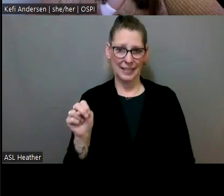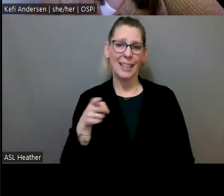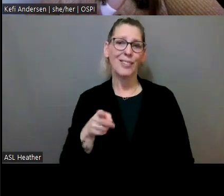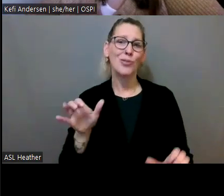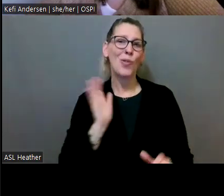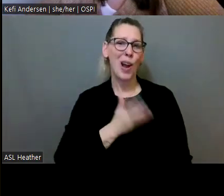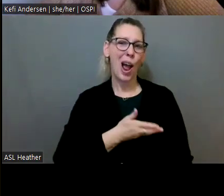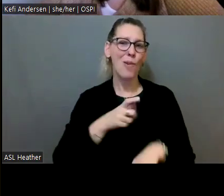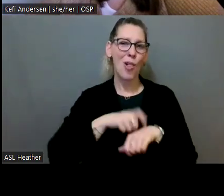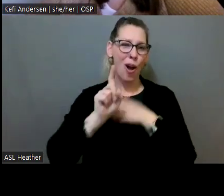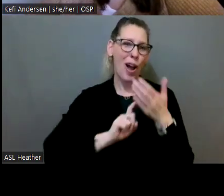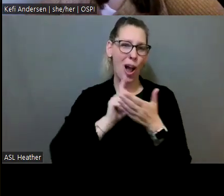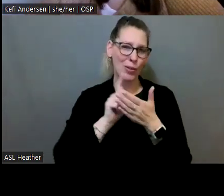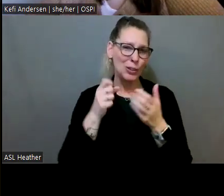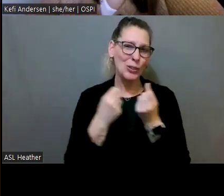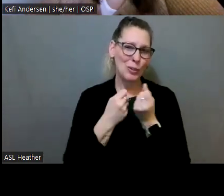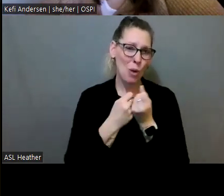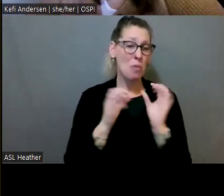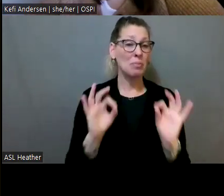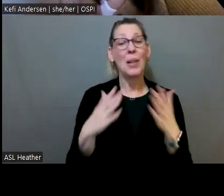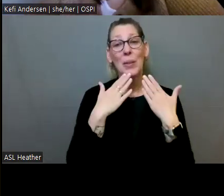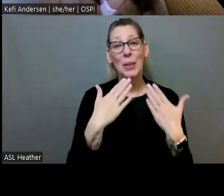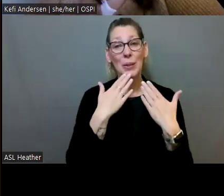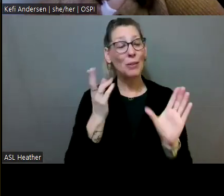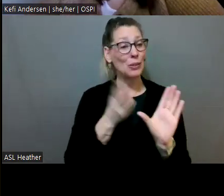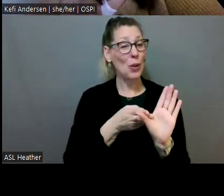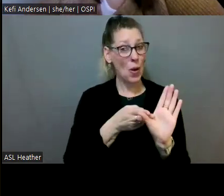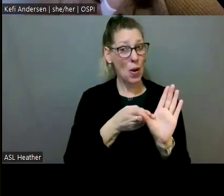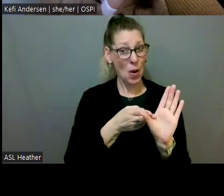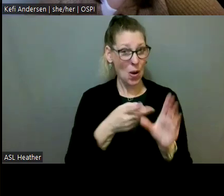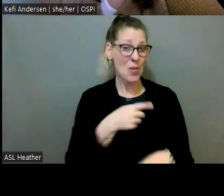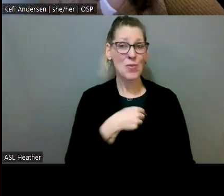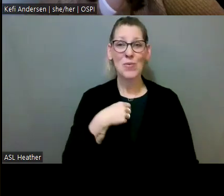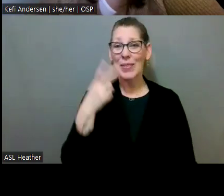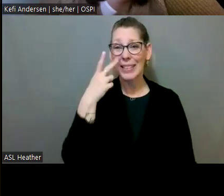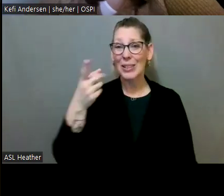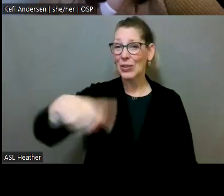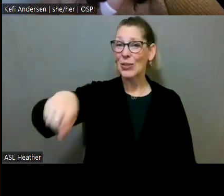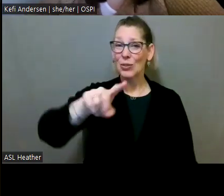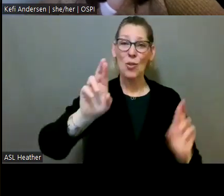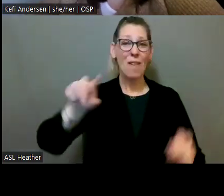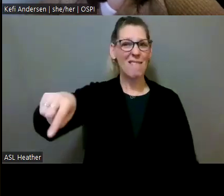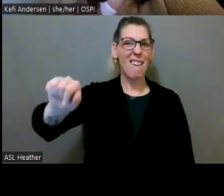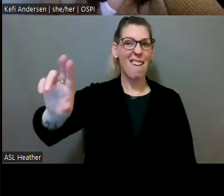support. Thank you again for joining us and we will see you hopefully in August!